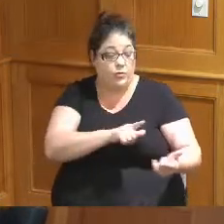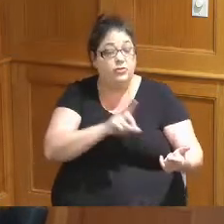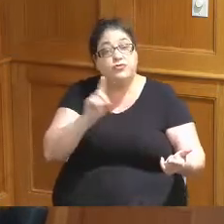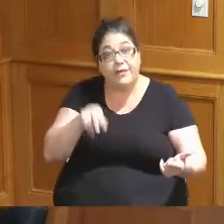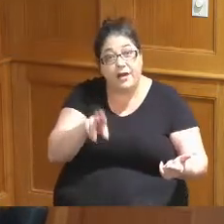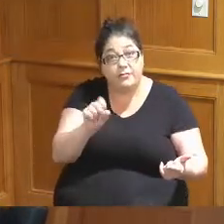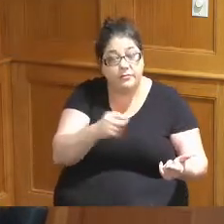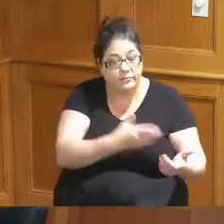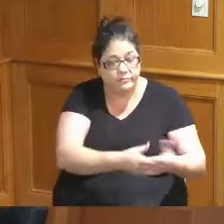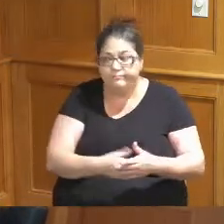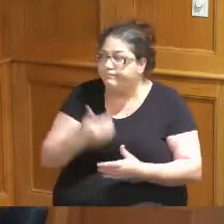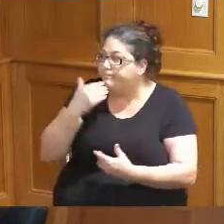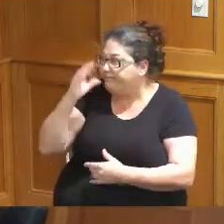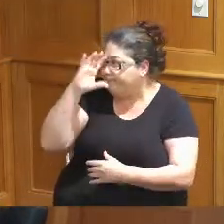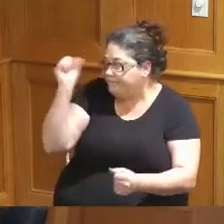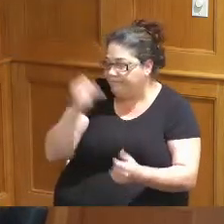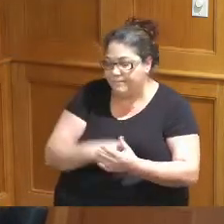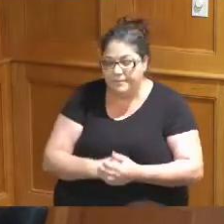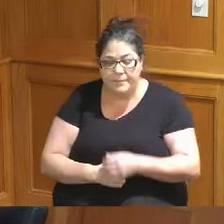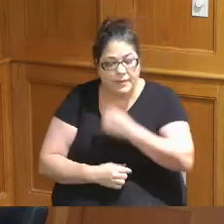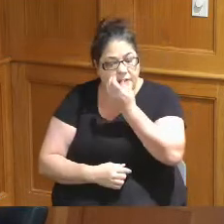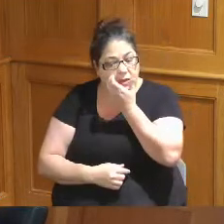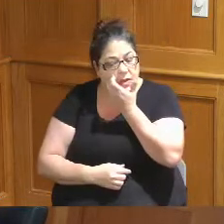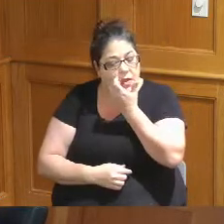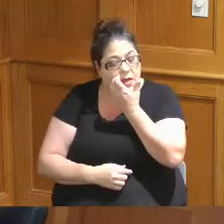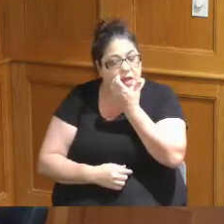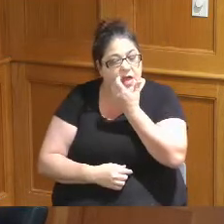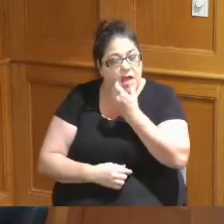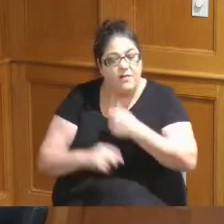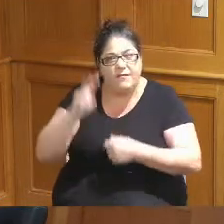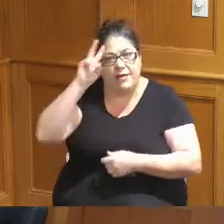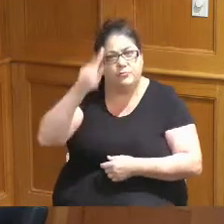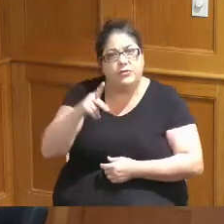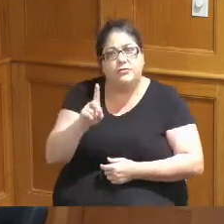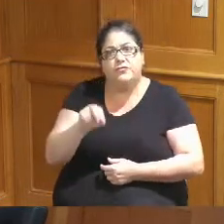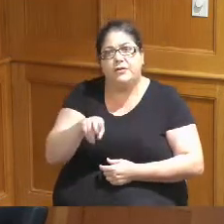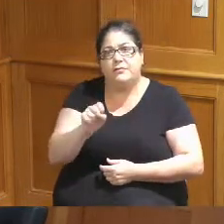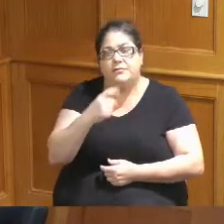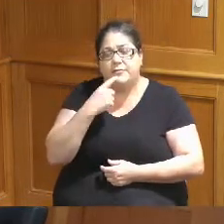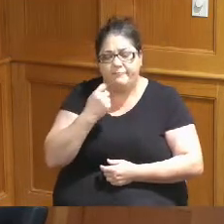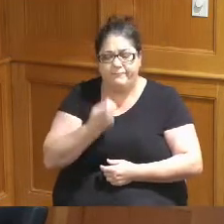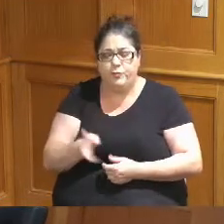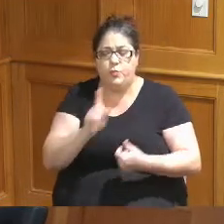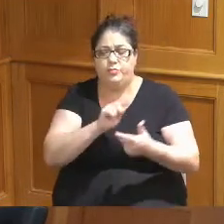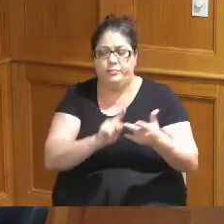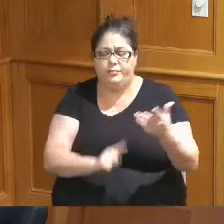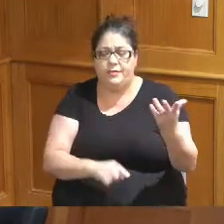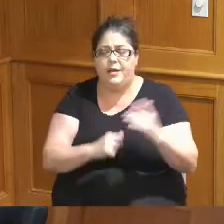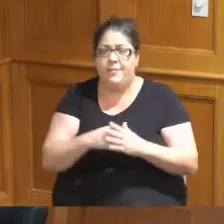thank you Madam President I have a couple of things it's you know it's been a two week these